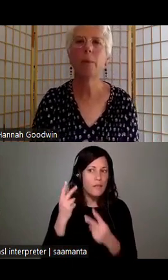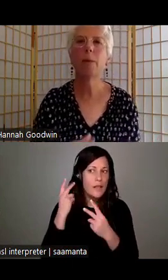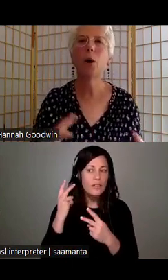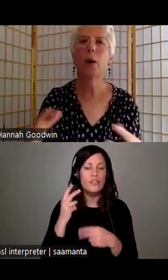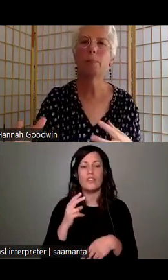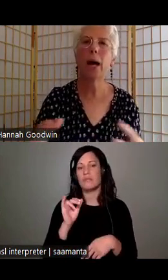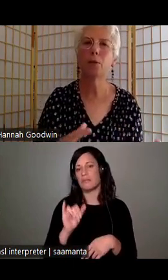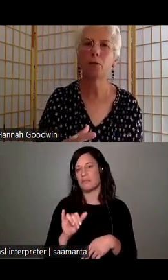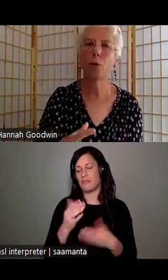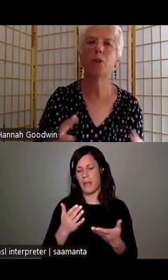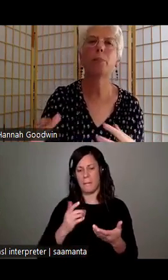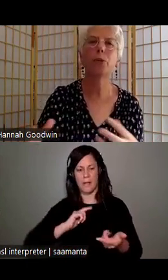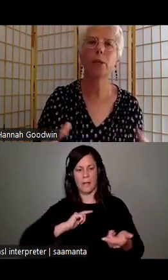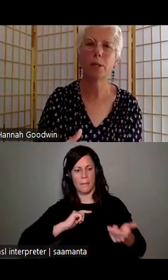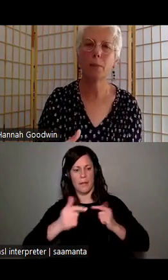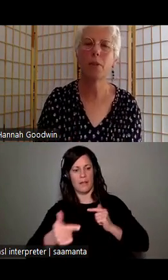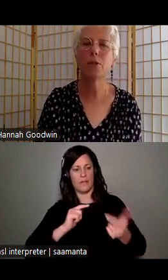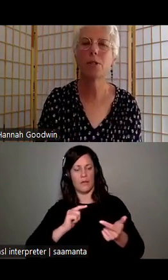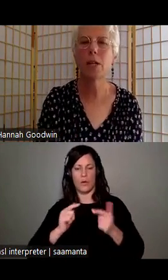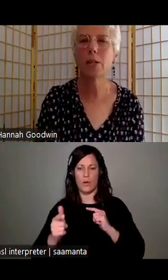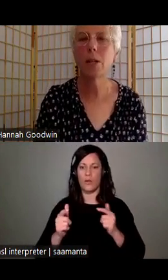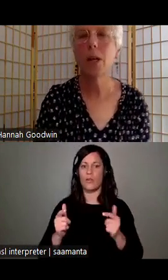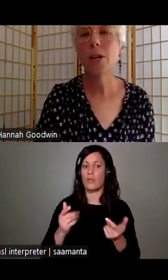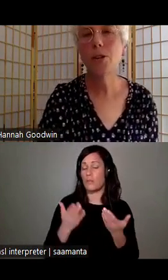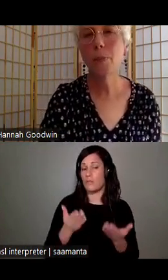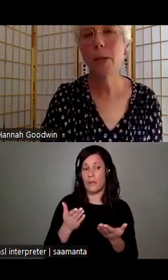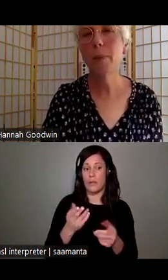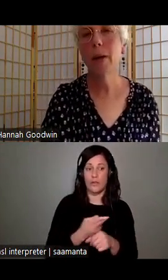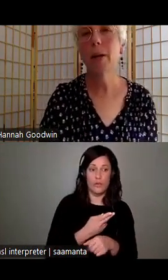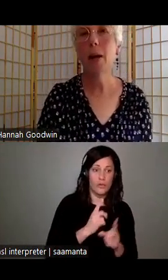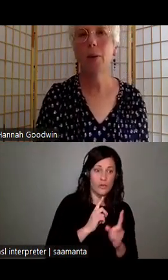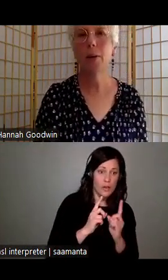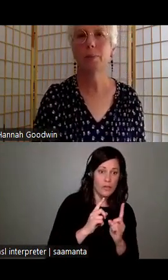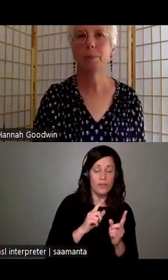It may be going back and forth between some of those things should be about an hour.